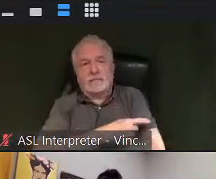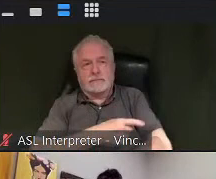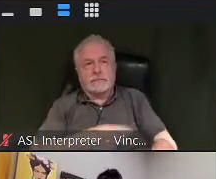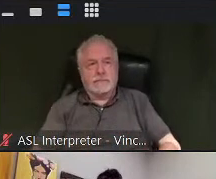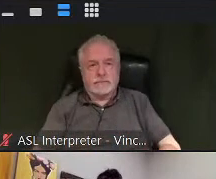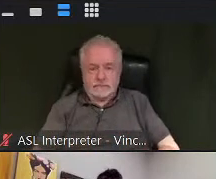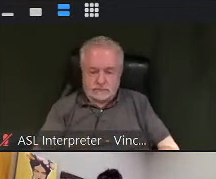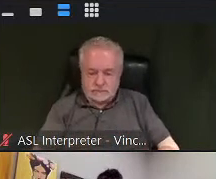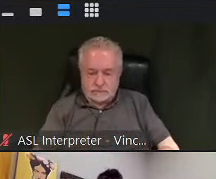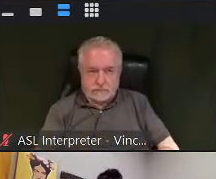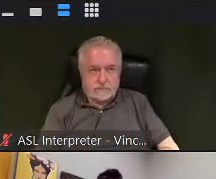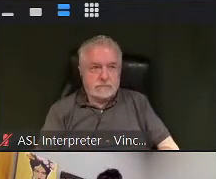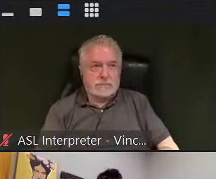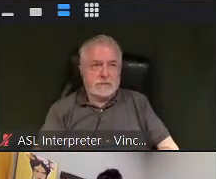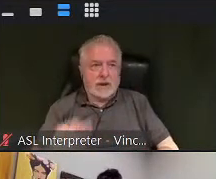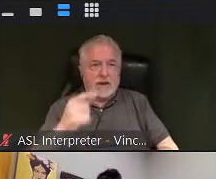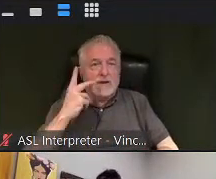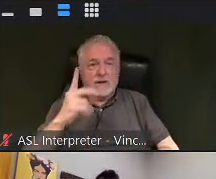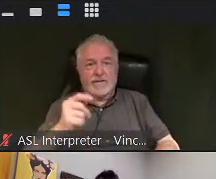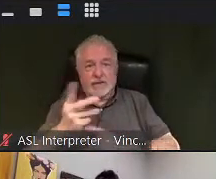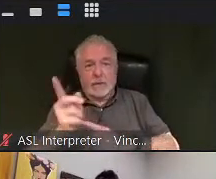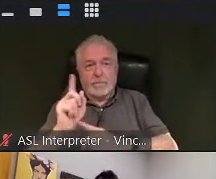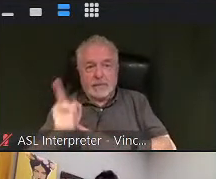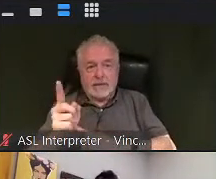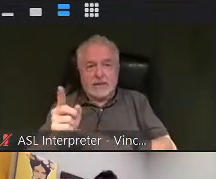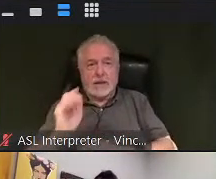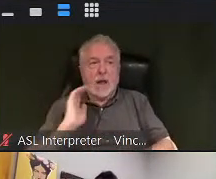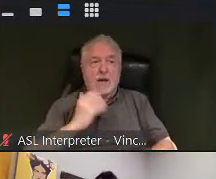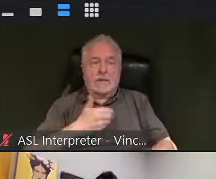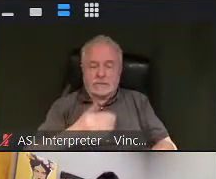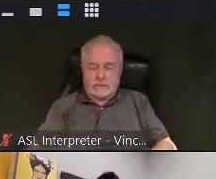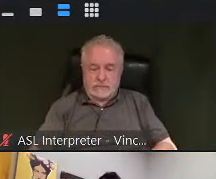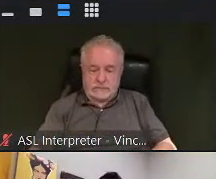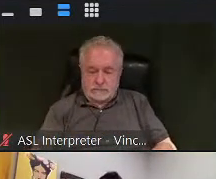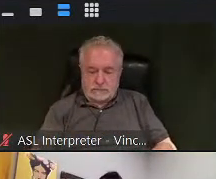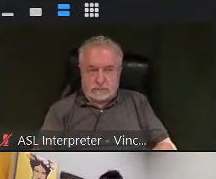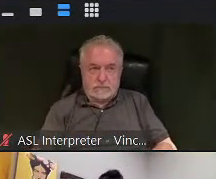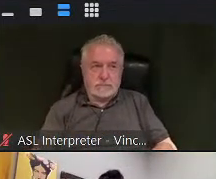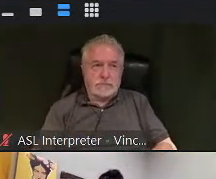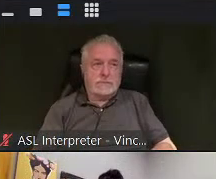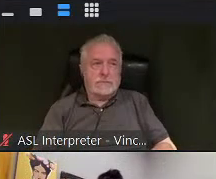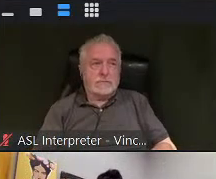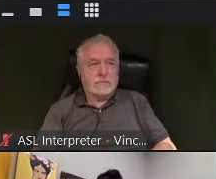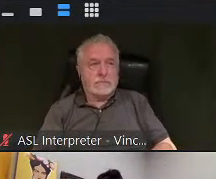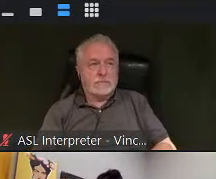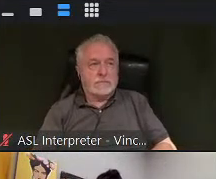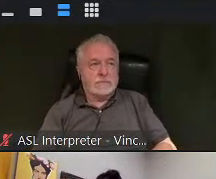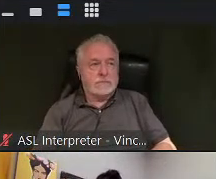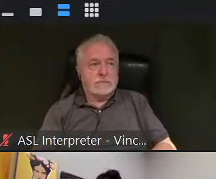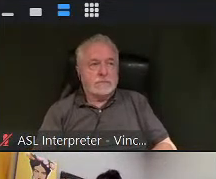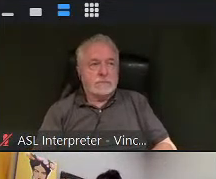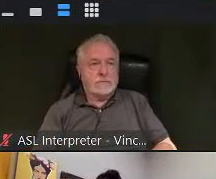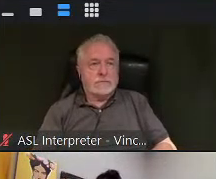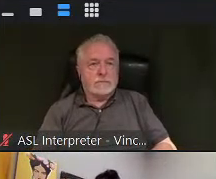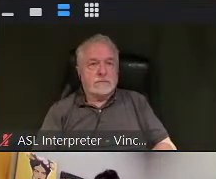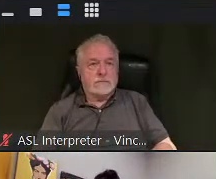like we're going to see in a few minutes and in our statistics.